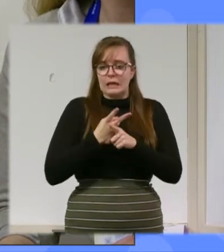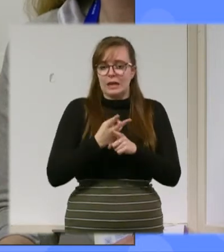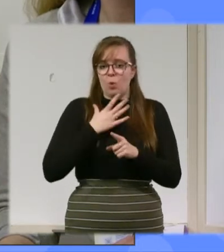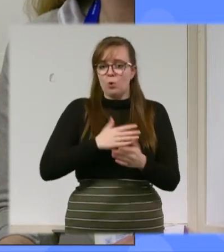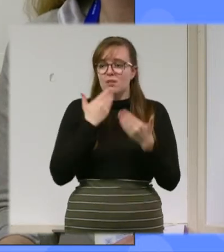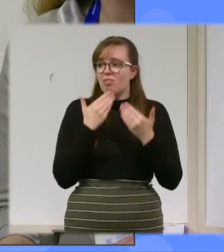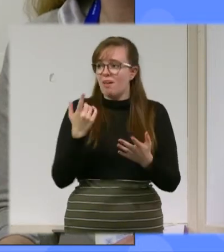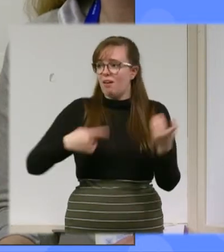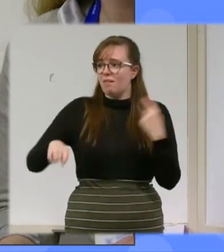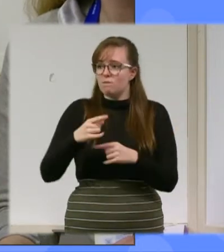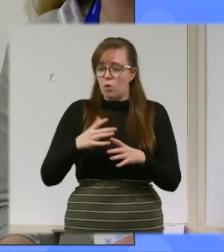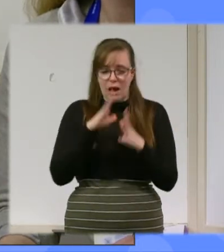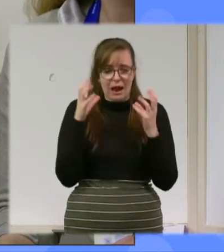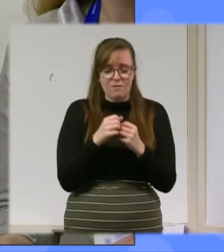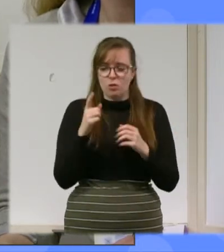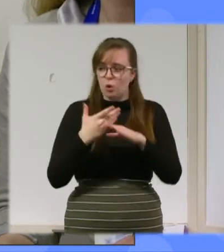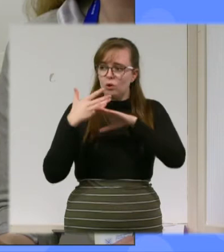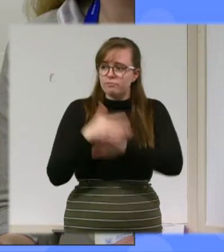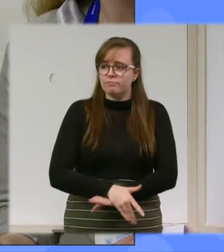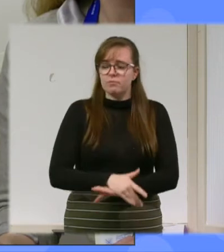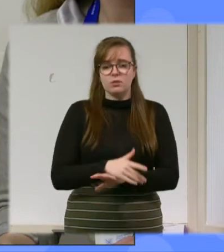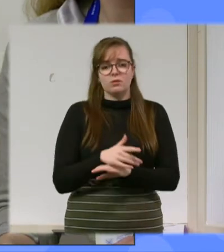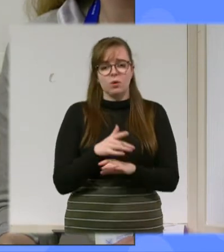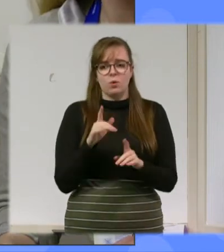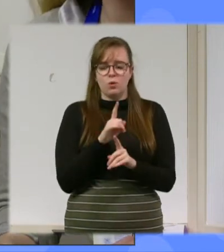everything that you are doing the sacrifices that you make because you are